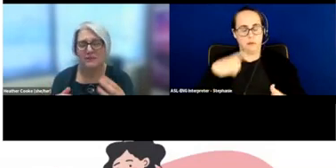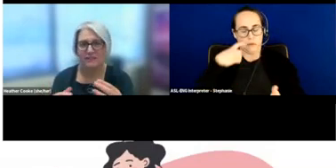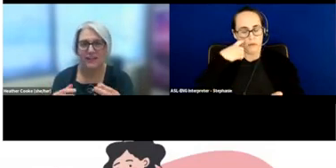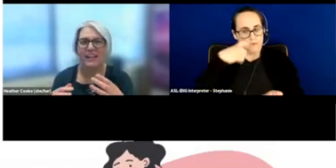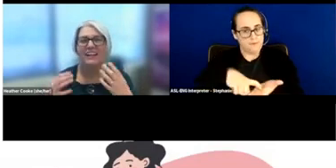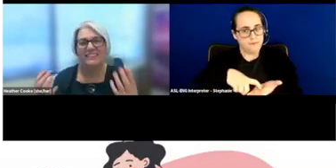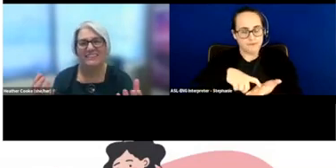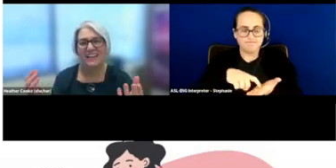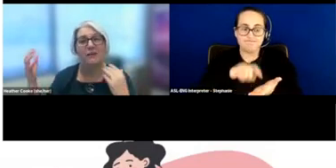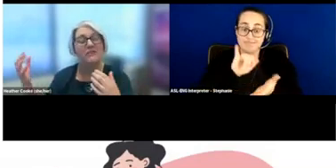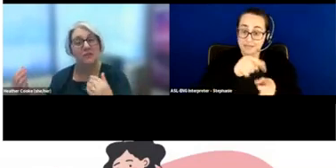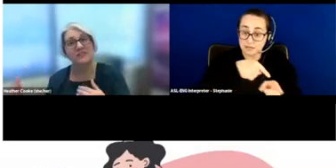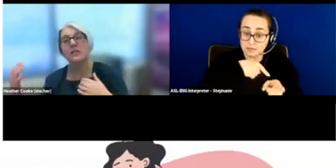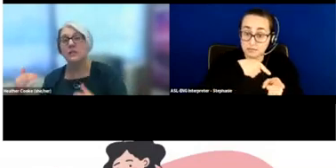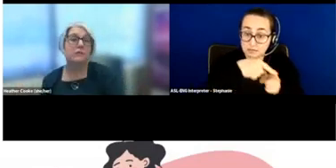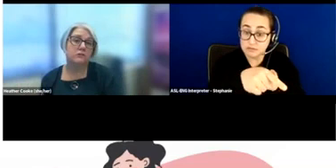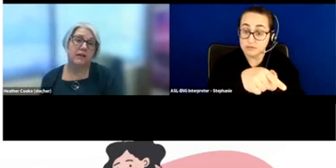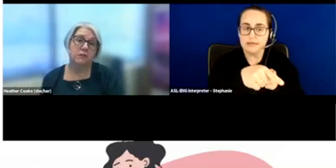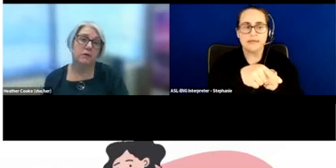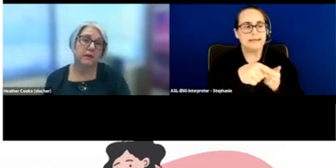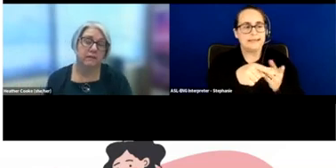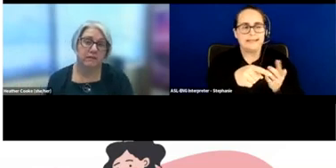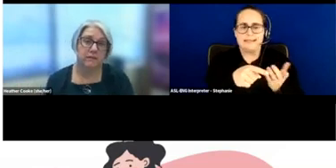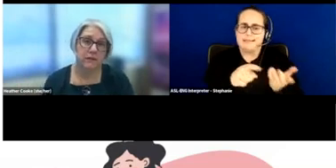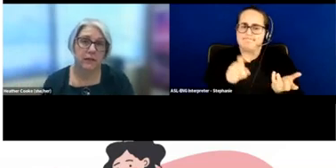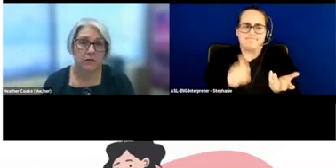specific, I should say resource to address workplace incivility